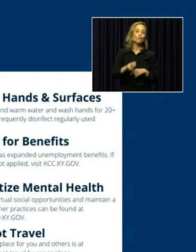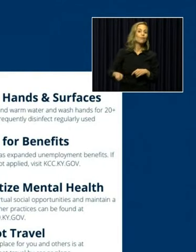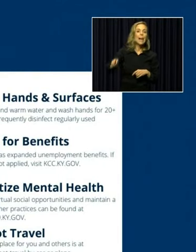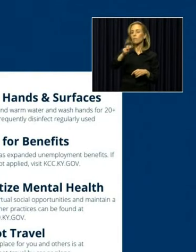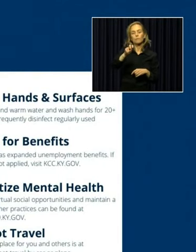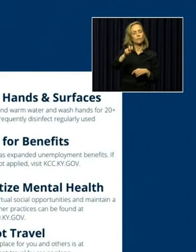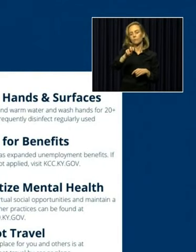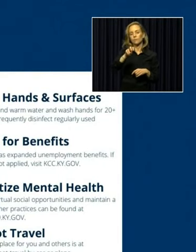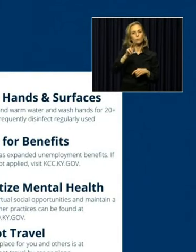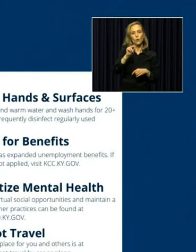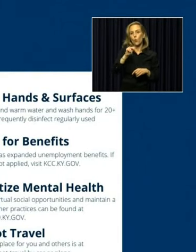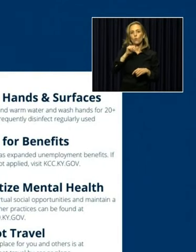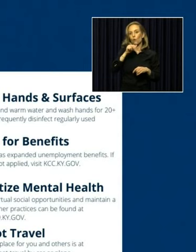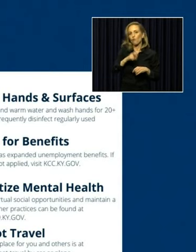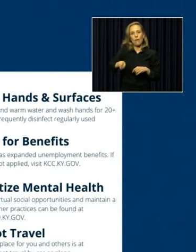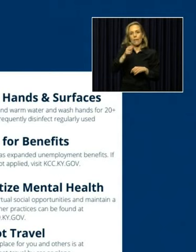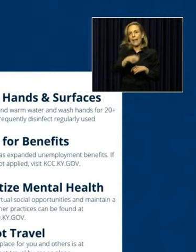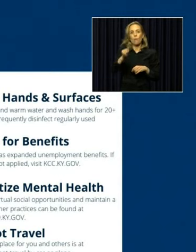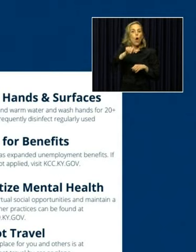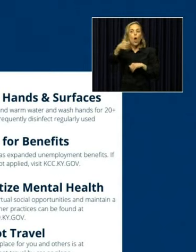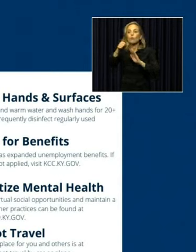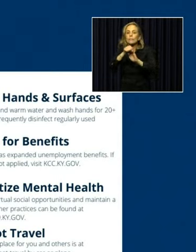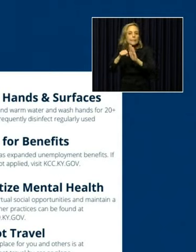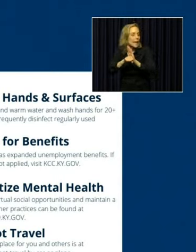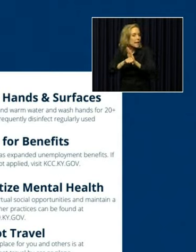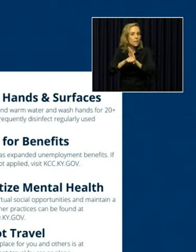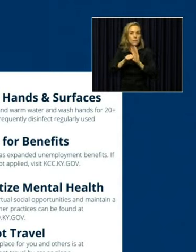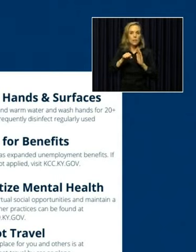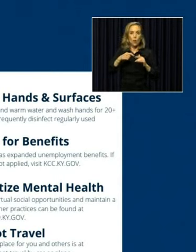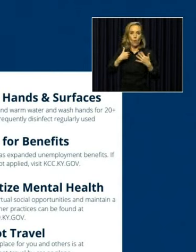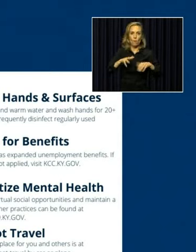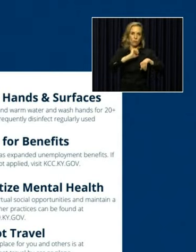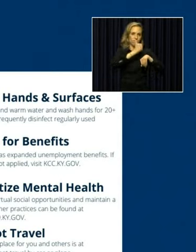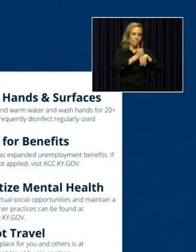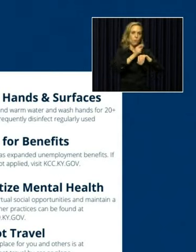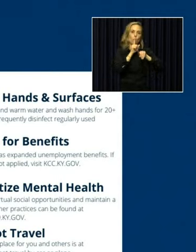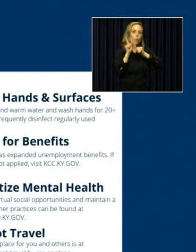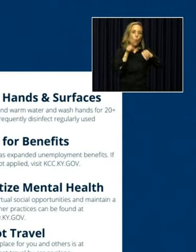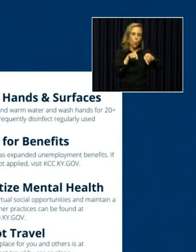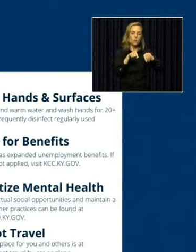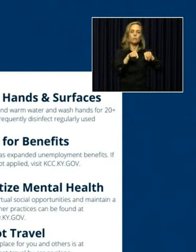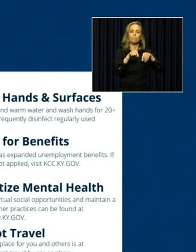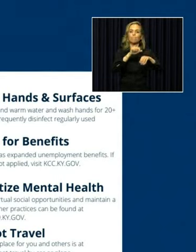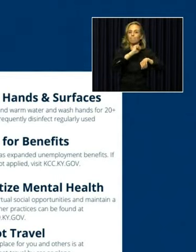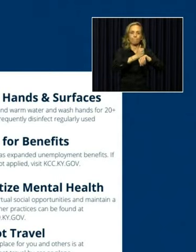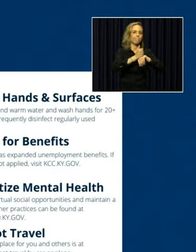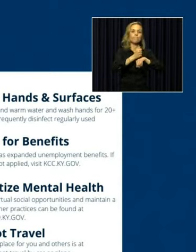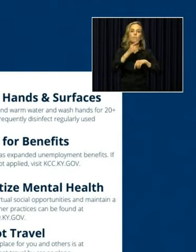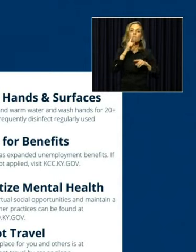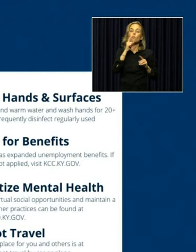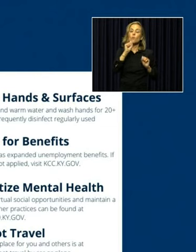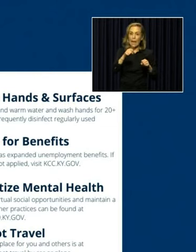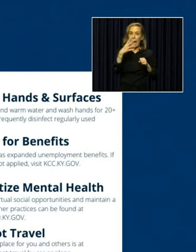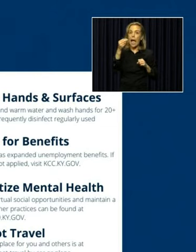THE OTHER THING THAT I HAVE BEEN ASKING YOU ALL TO DO DAY IN AND DAY OUT IS TO MODEL THE TYPE OF